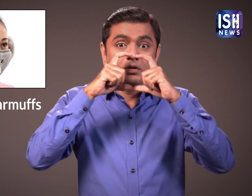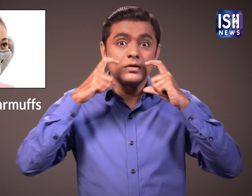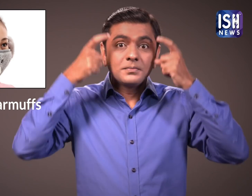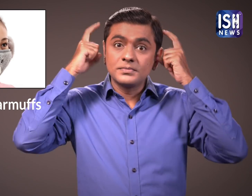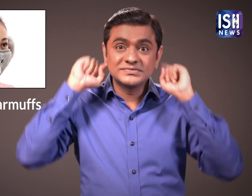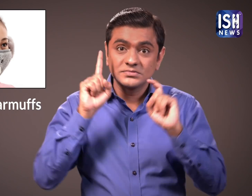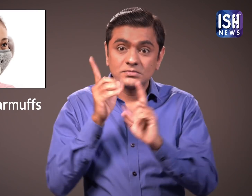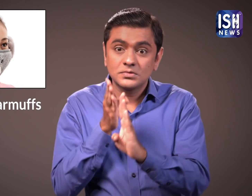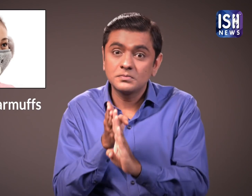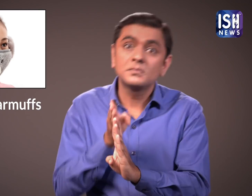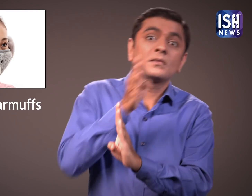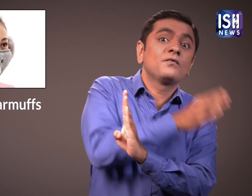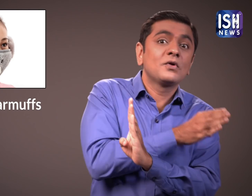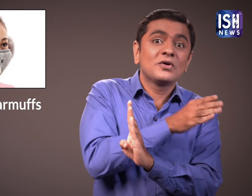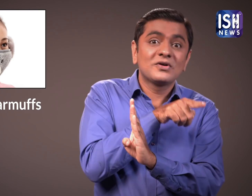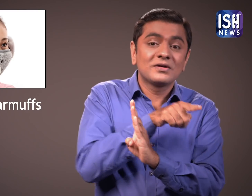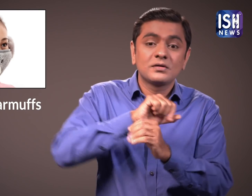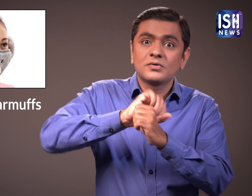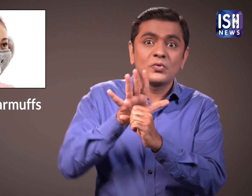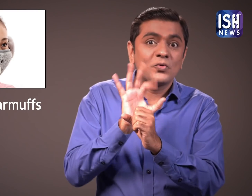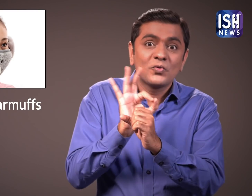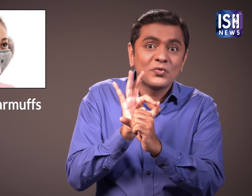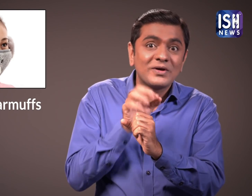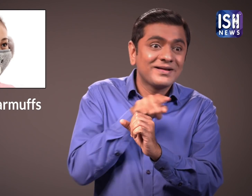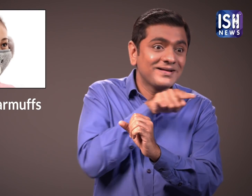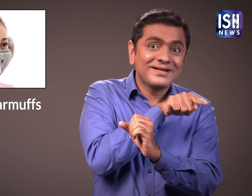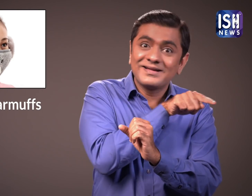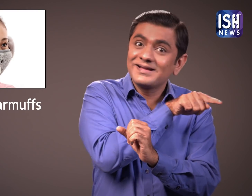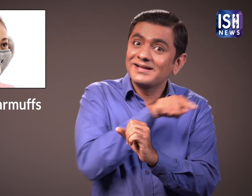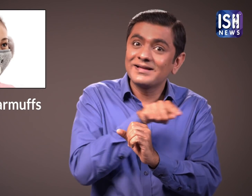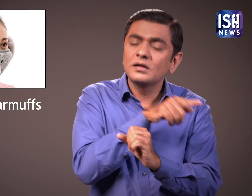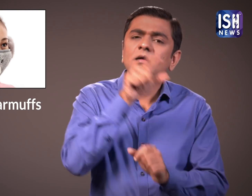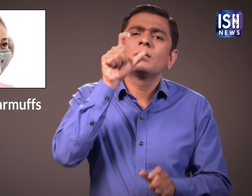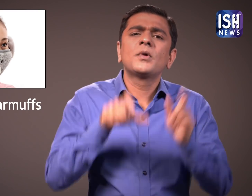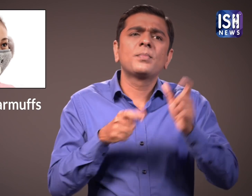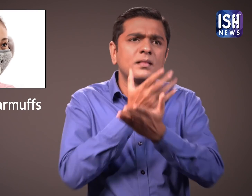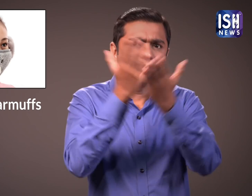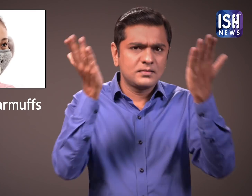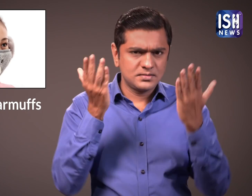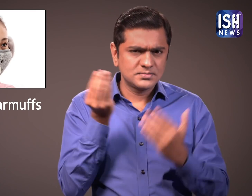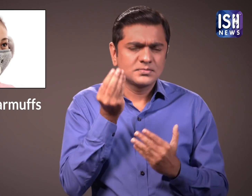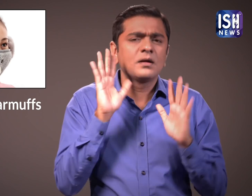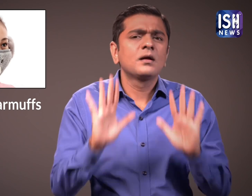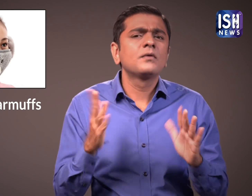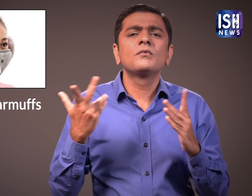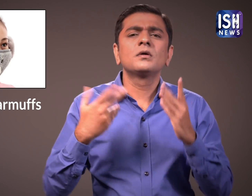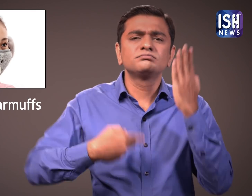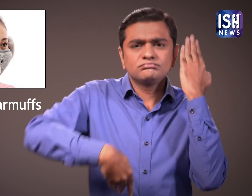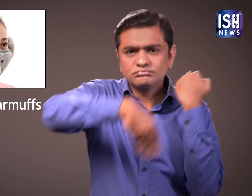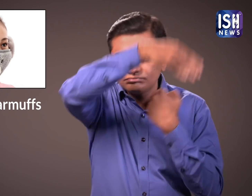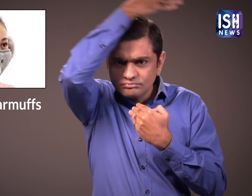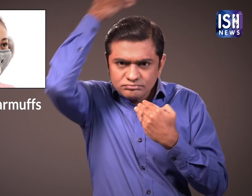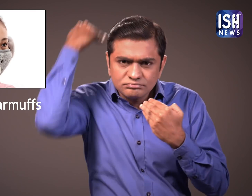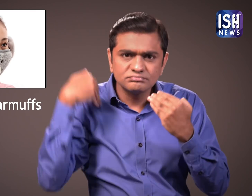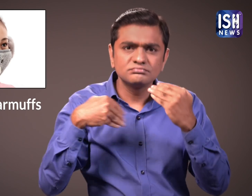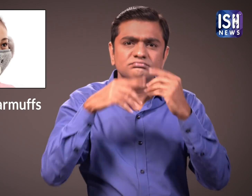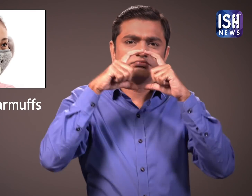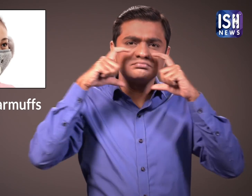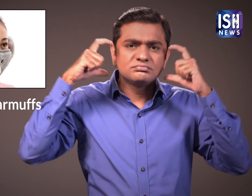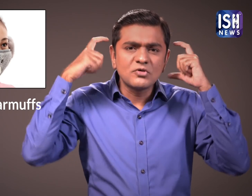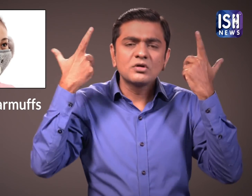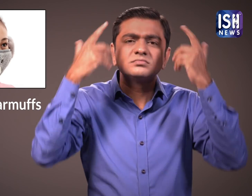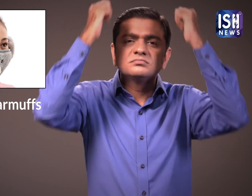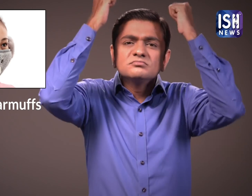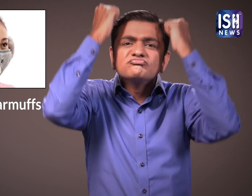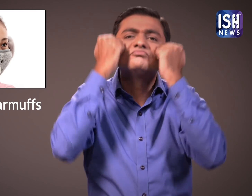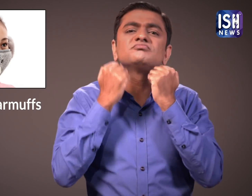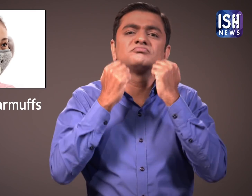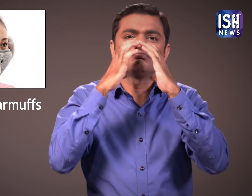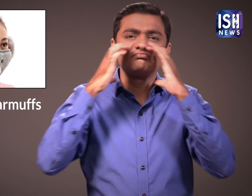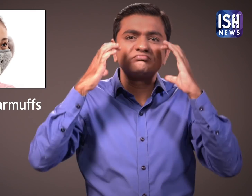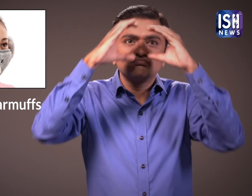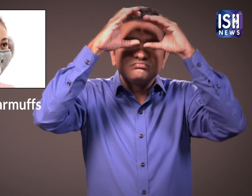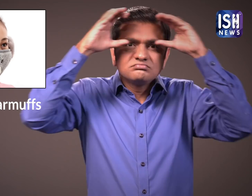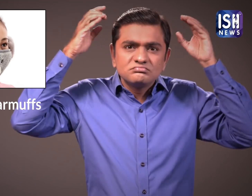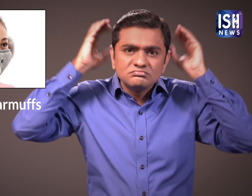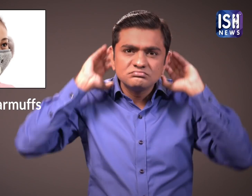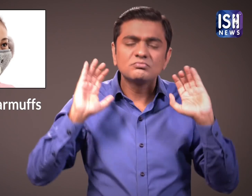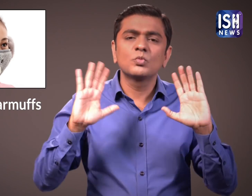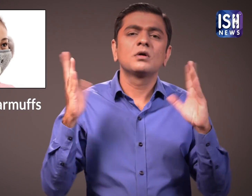Even before coronavirus, some people were using masks or scarves